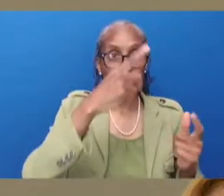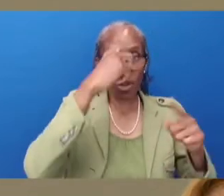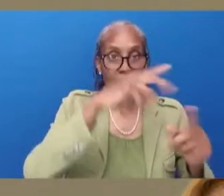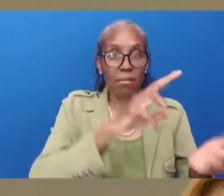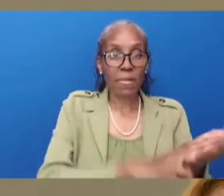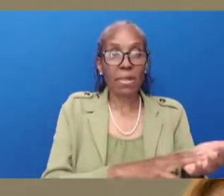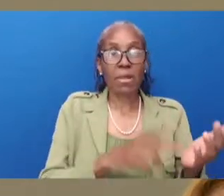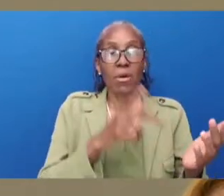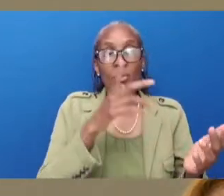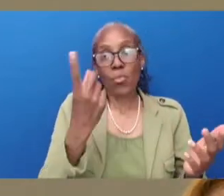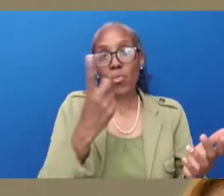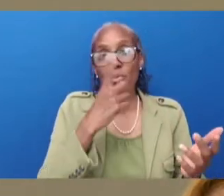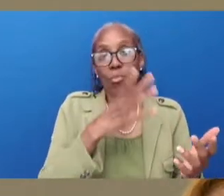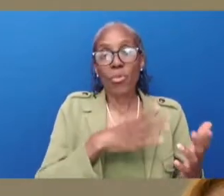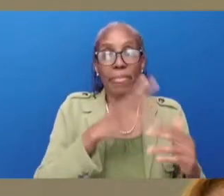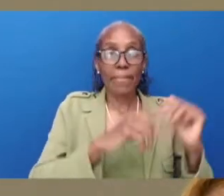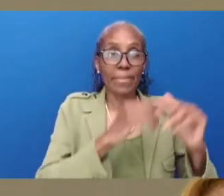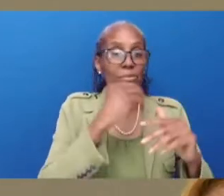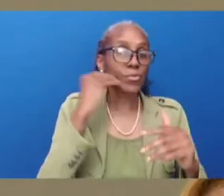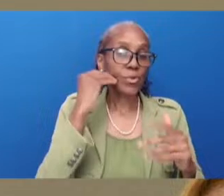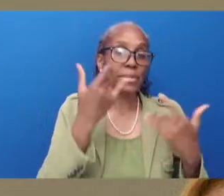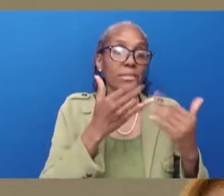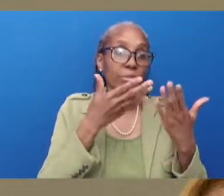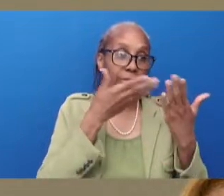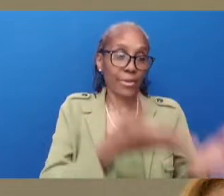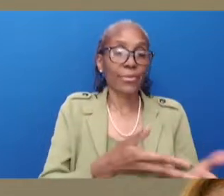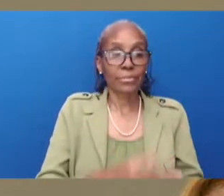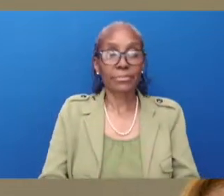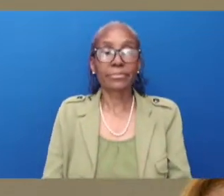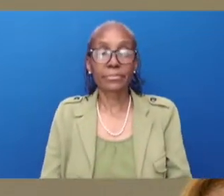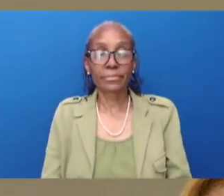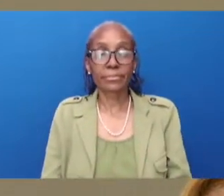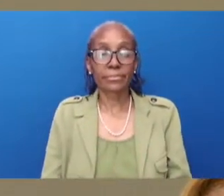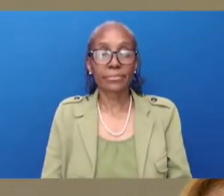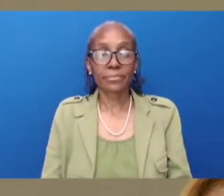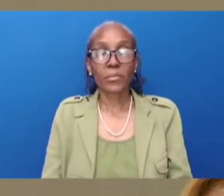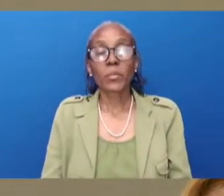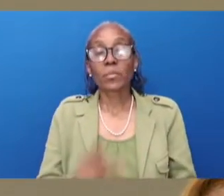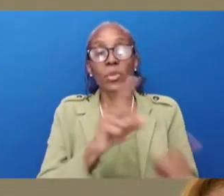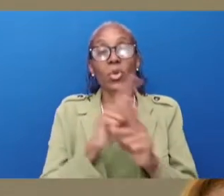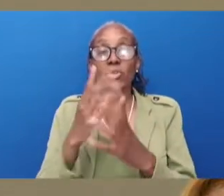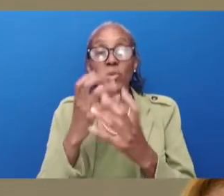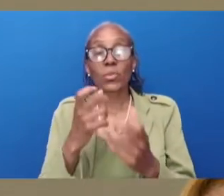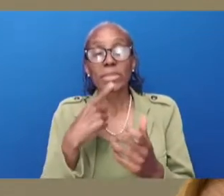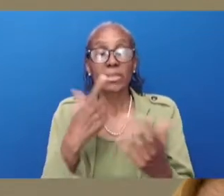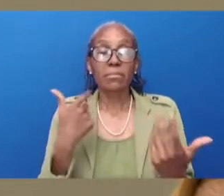CONTRACTS, ONE LADY IS BUILDING